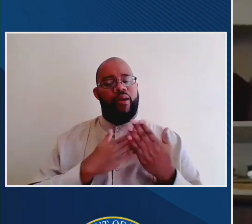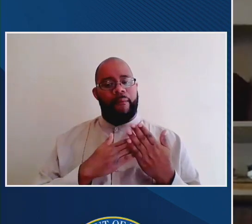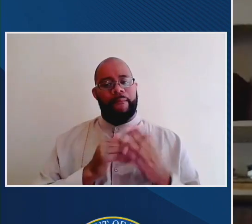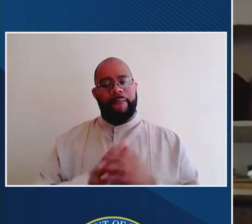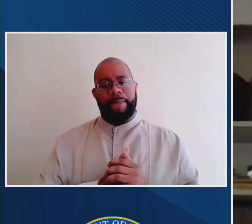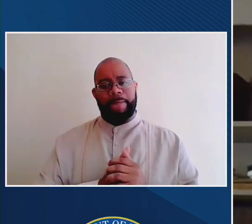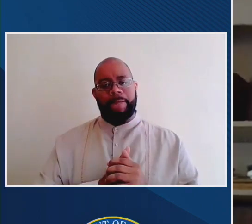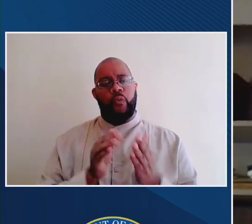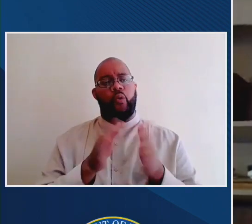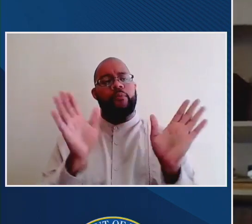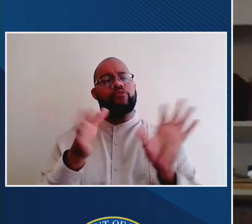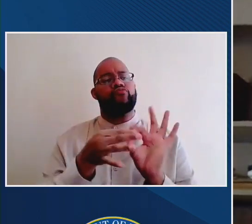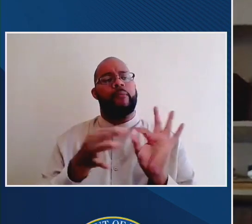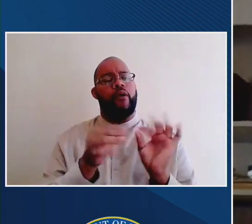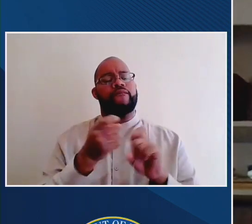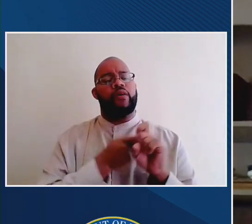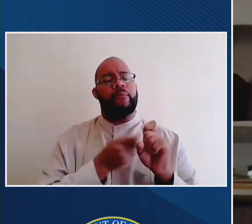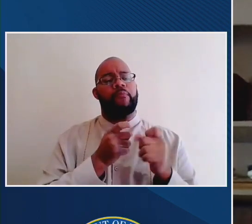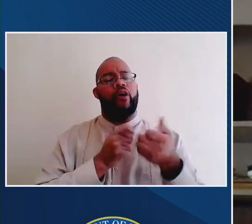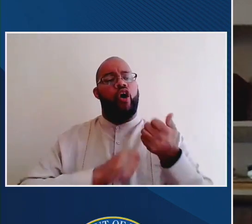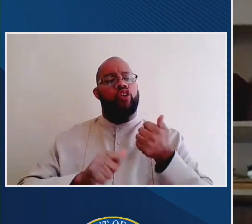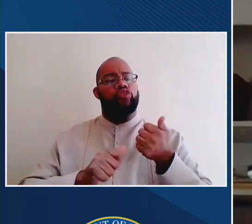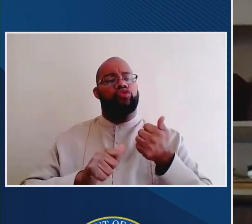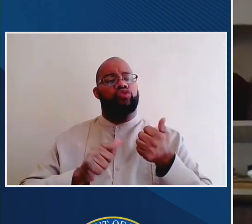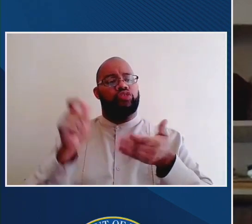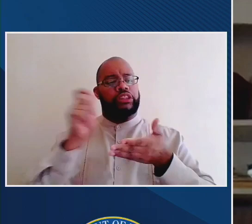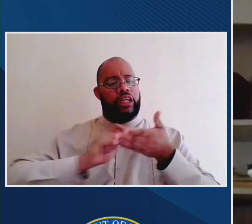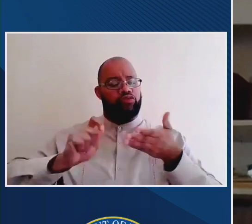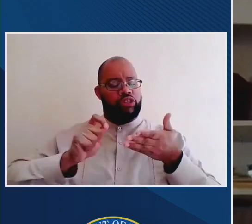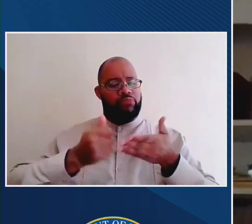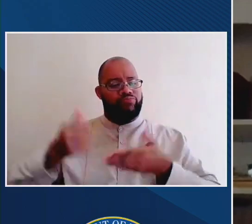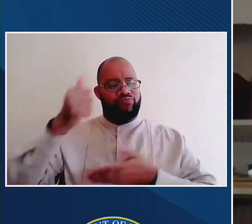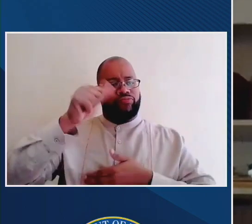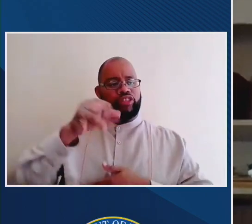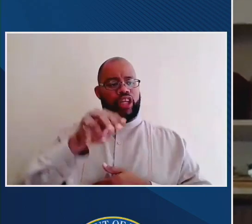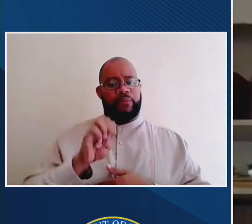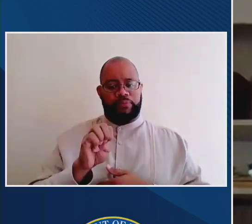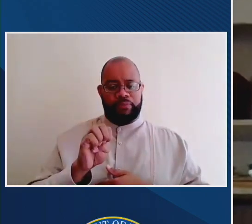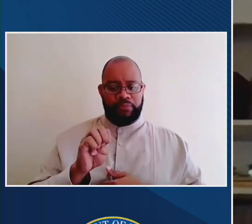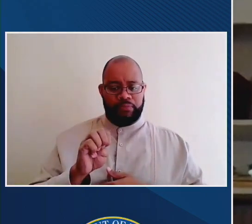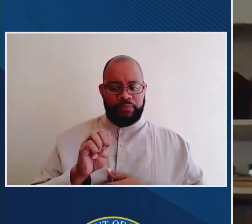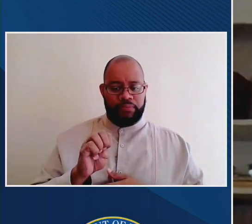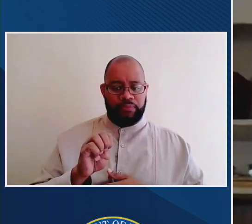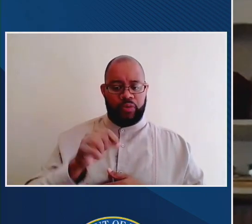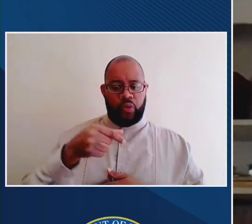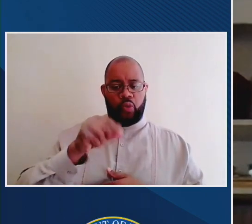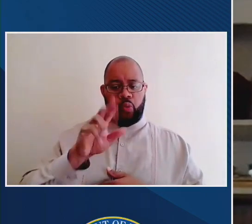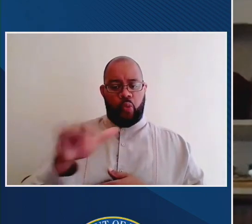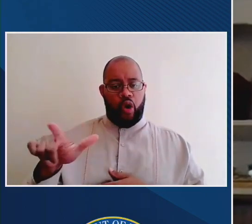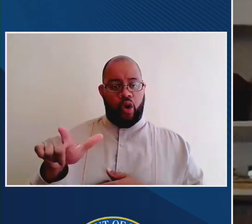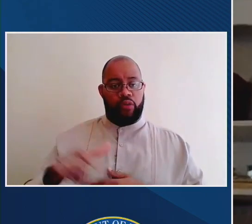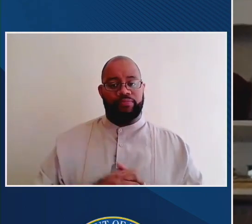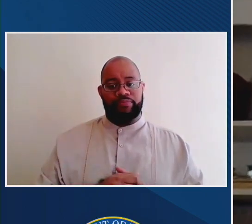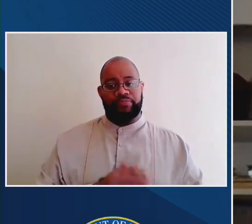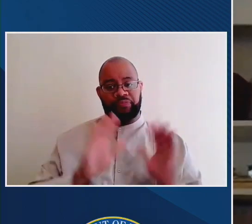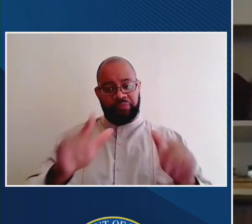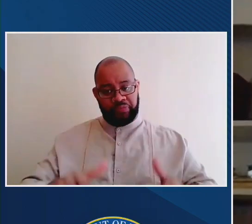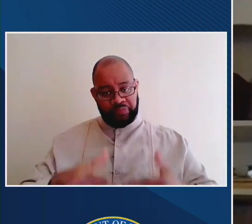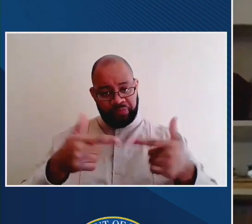remarks from our Undersecretary, James Kvaal. So without any further introductions, I'll turn it over to James.